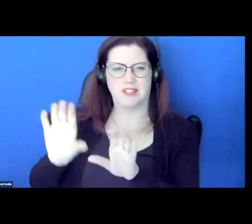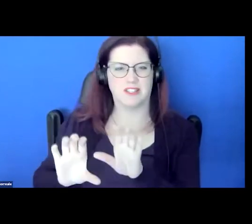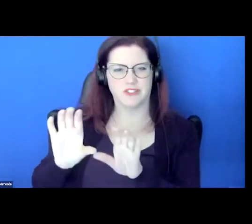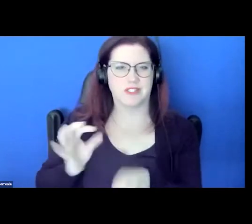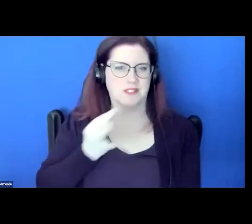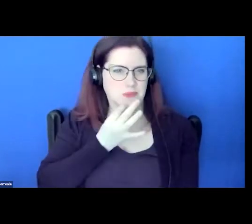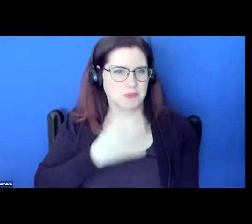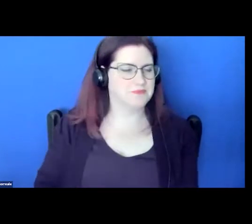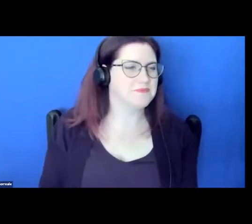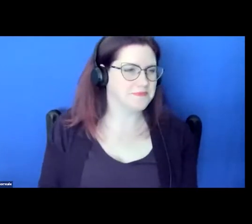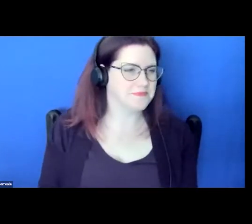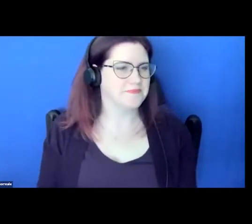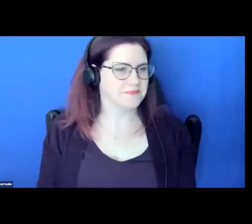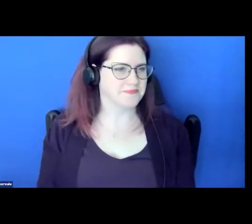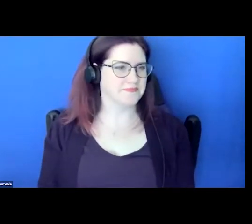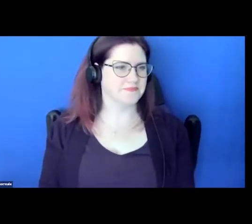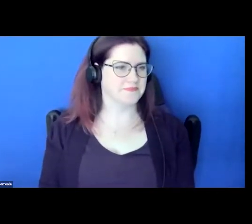And I think I'm turning it back to Kim.